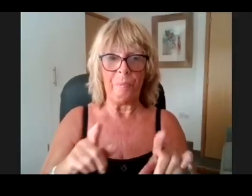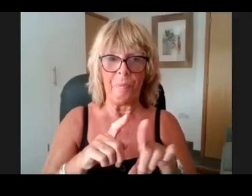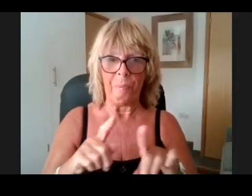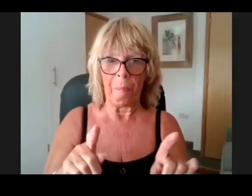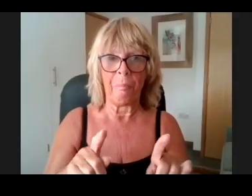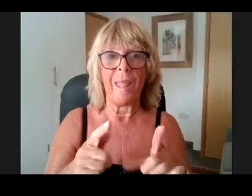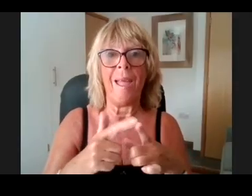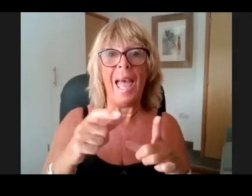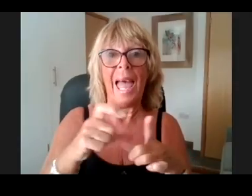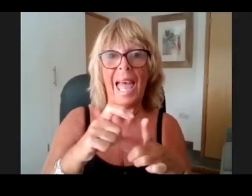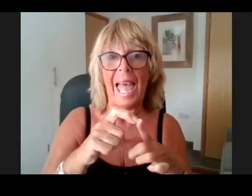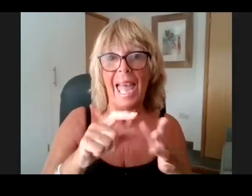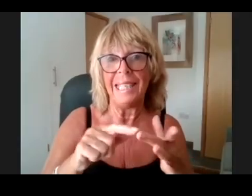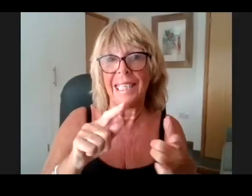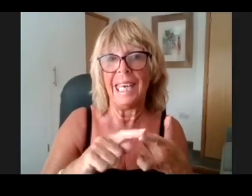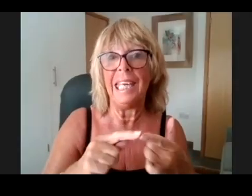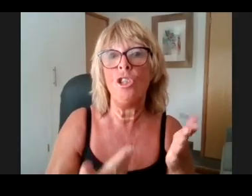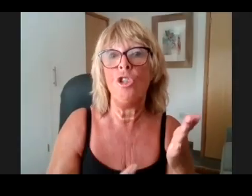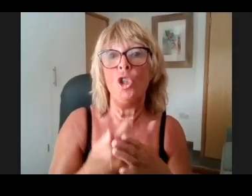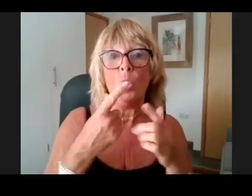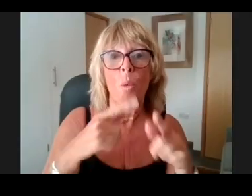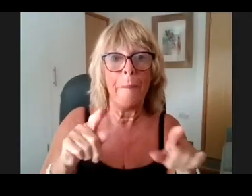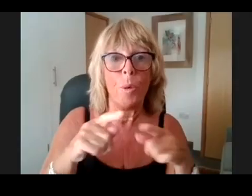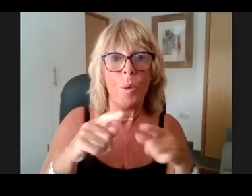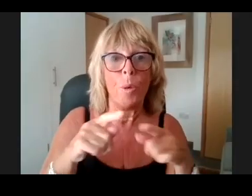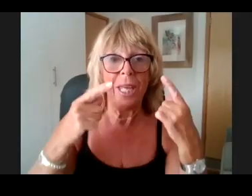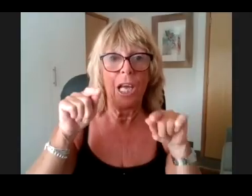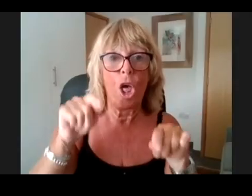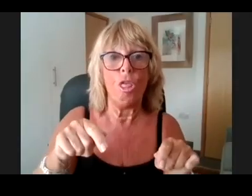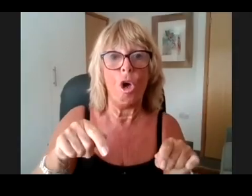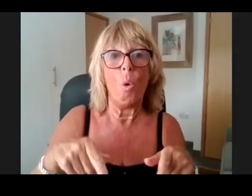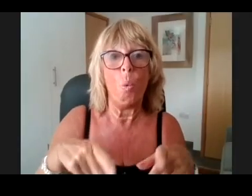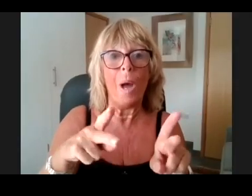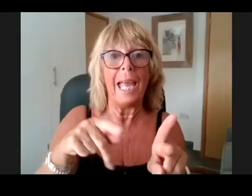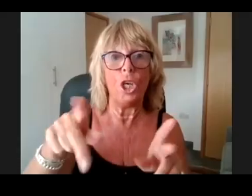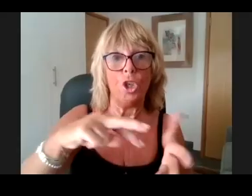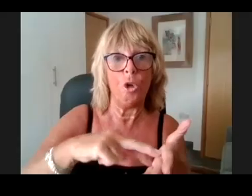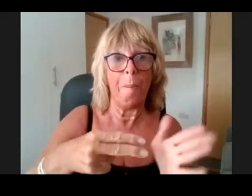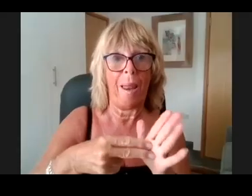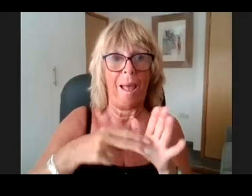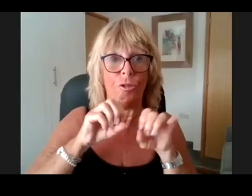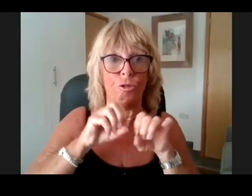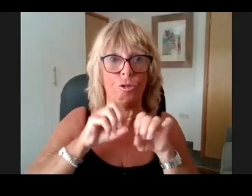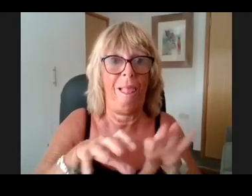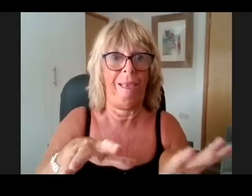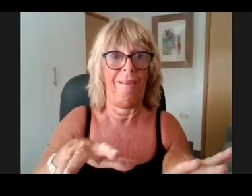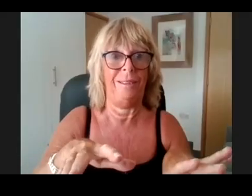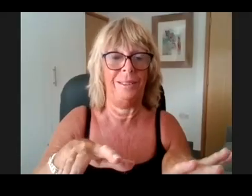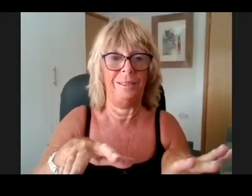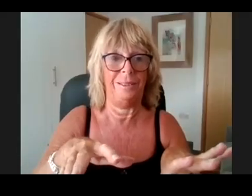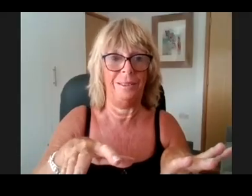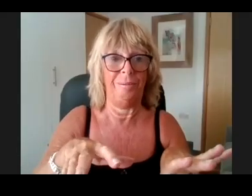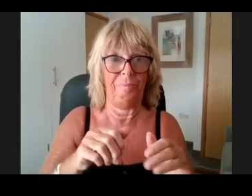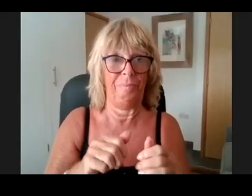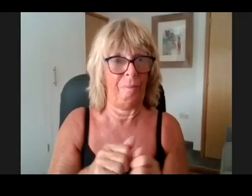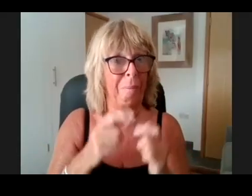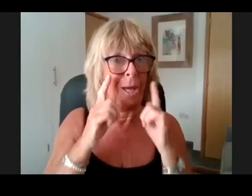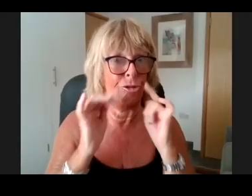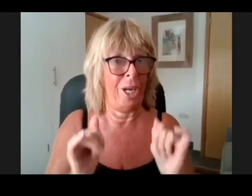has a new single released 'The way you planned' check it out